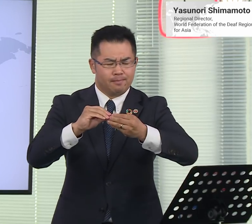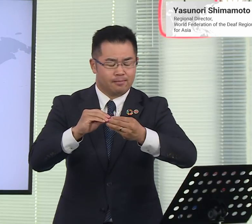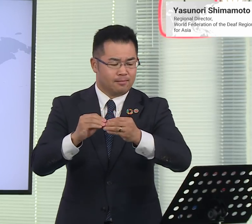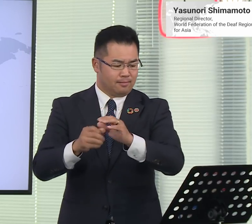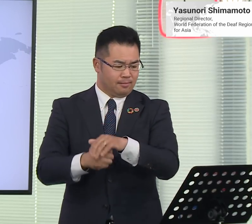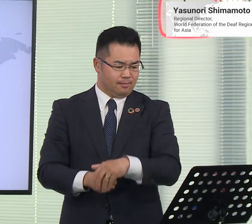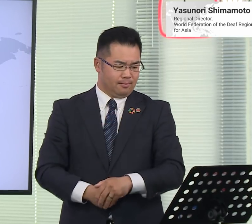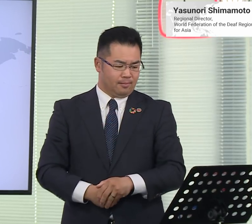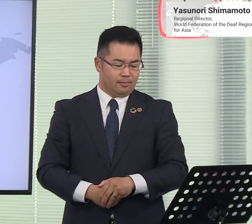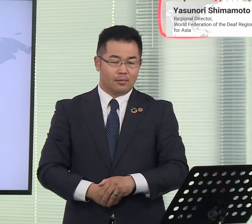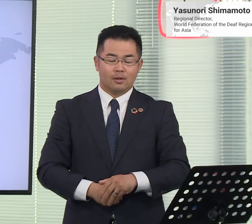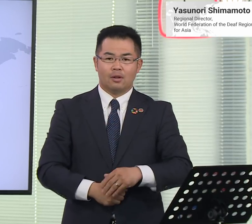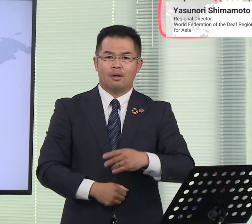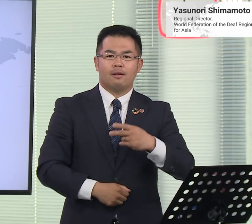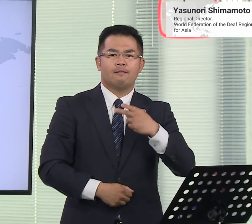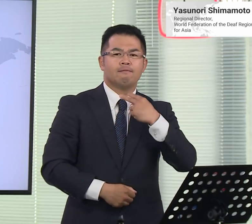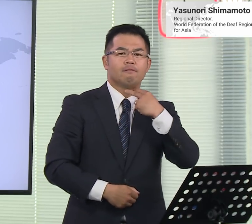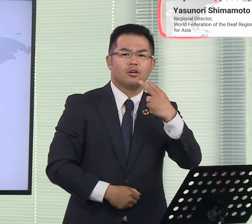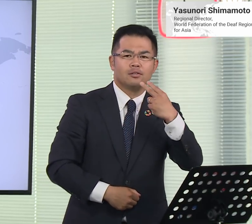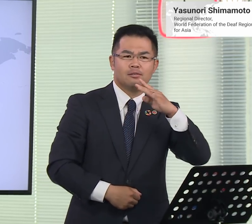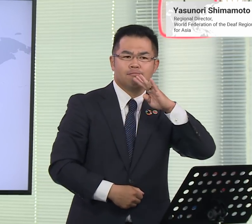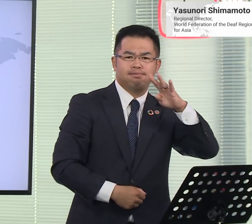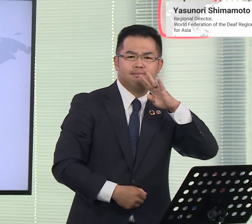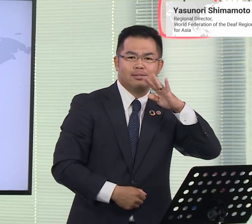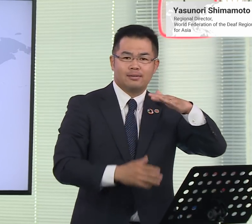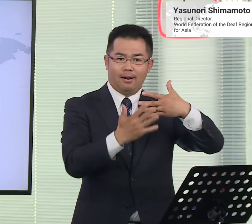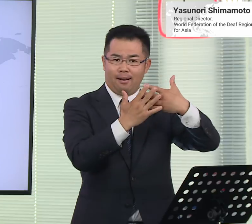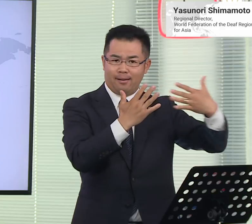unanimously declared as International Day of Sign Languages.